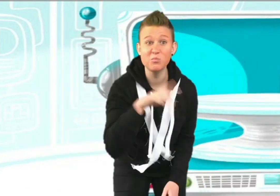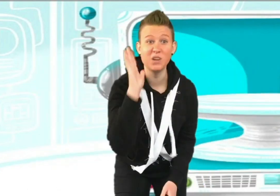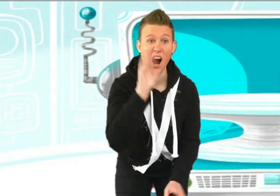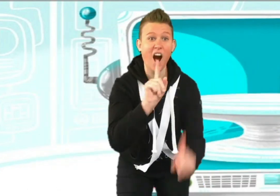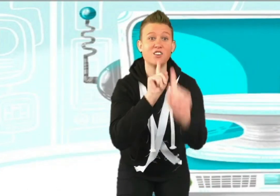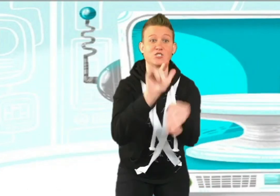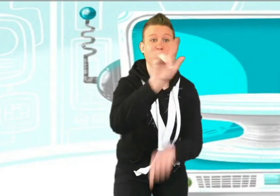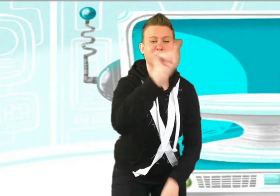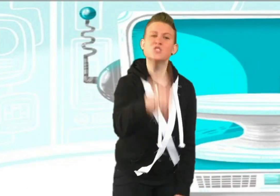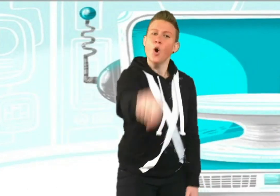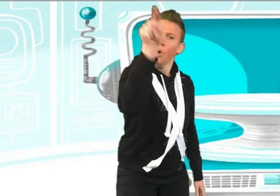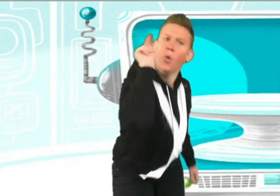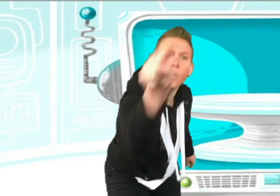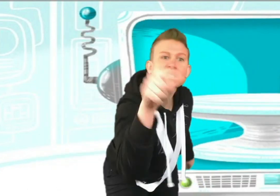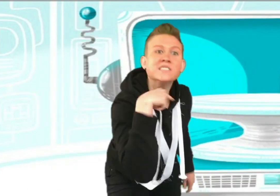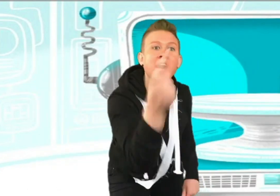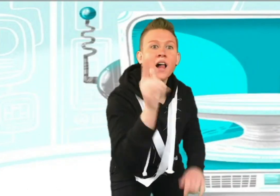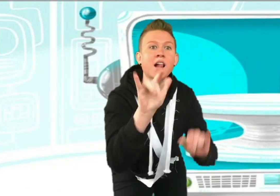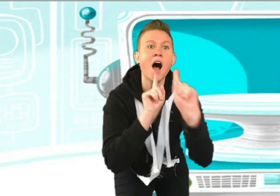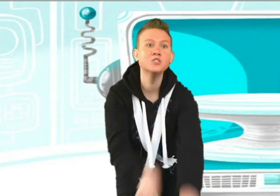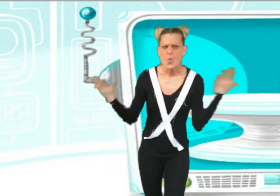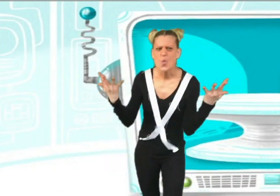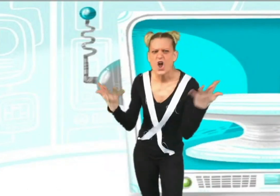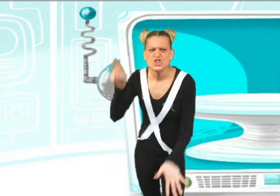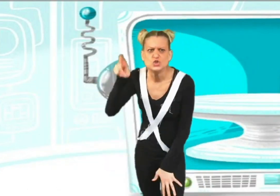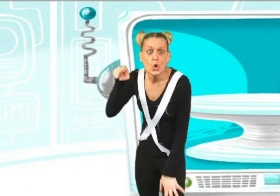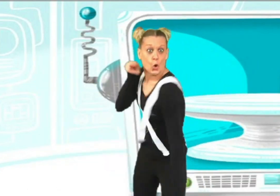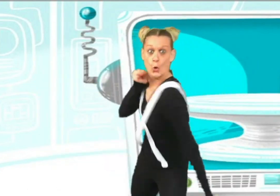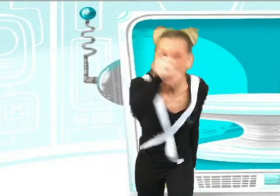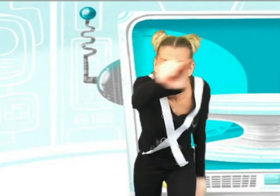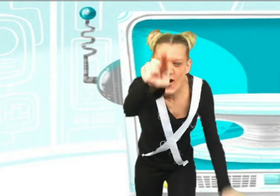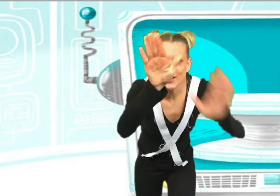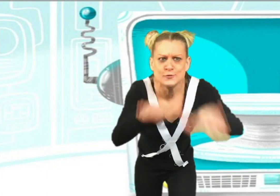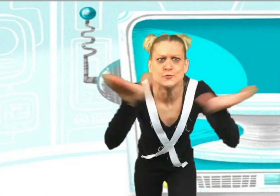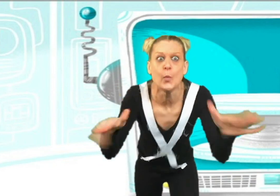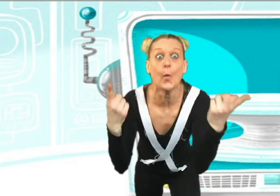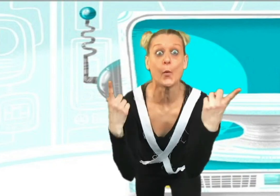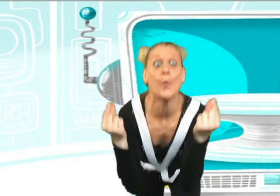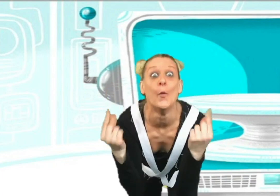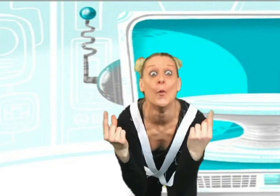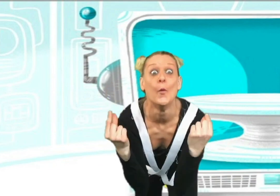We’ll answer this by asking you, “What used the darling ones to do?